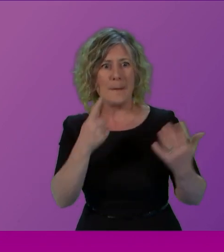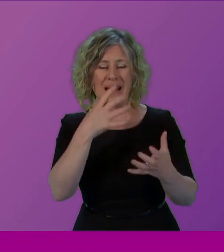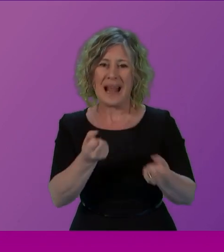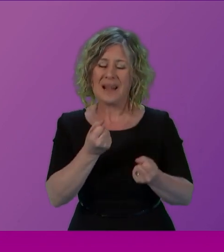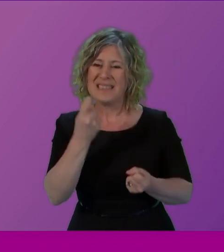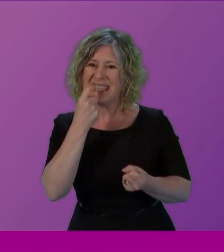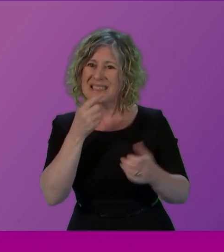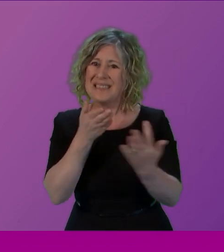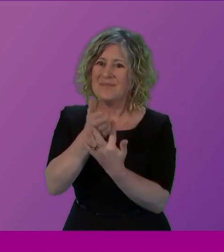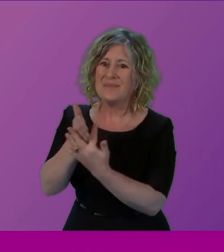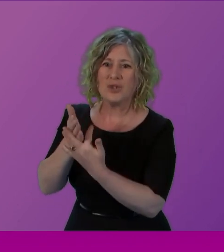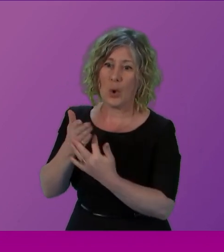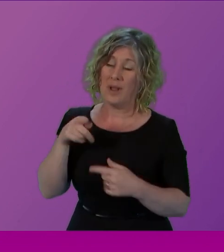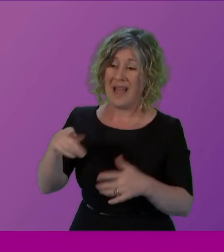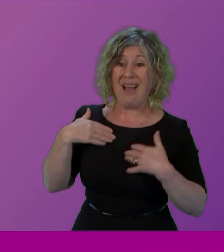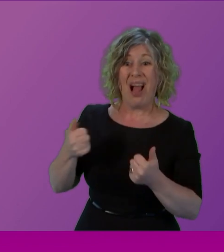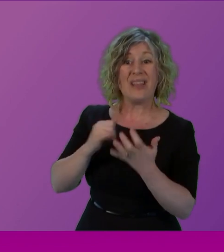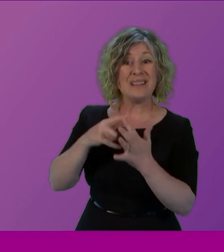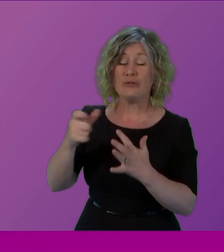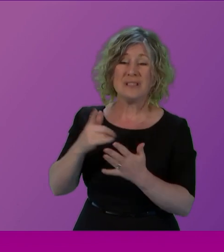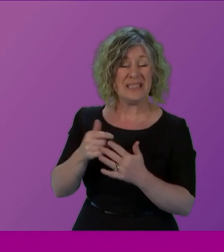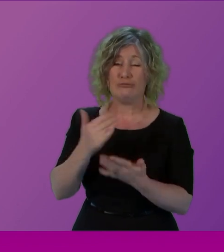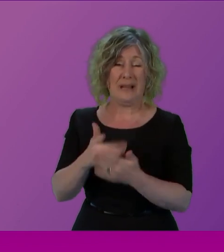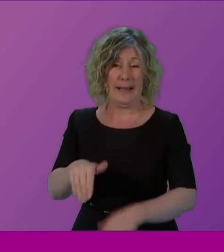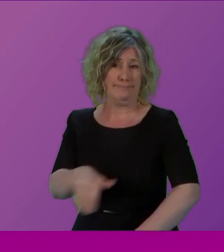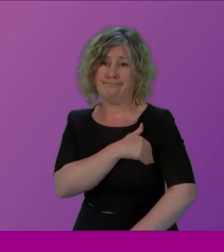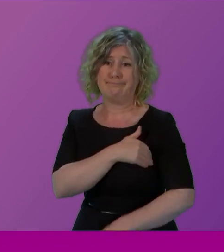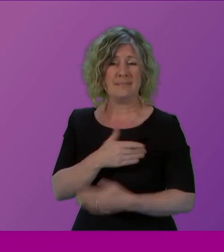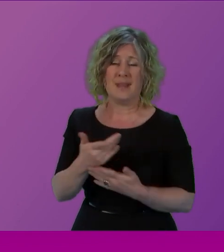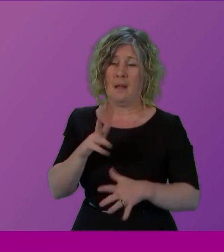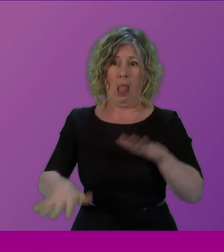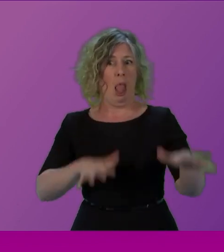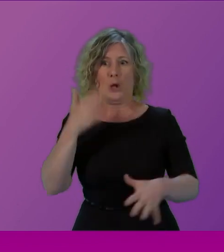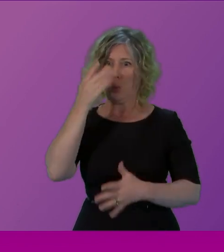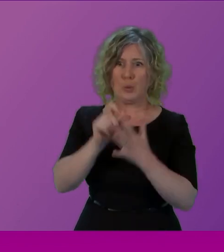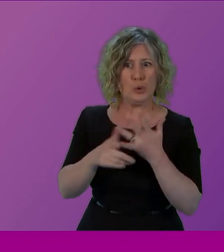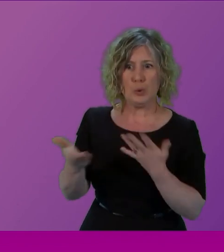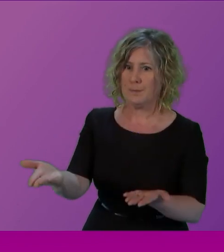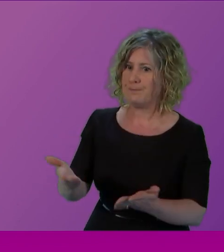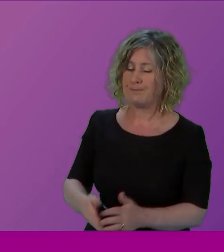this health secretary is incompetent and out of his depth.